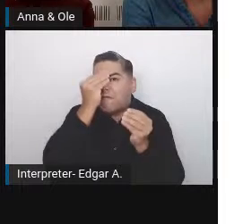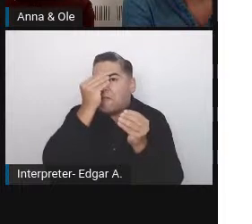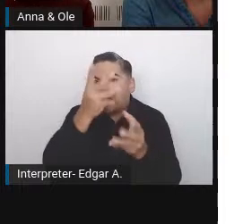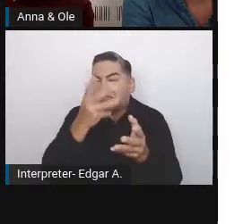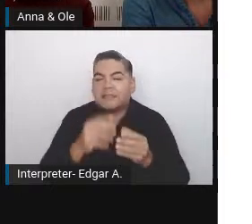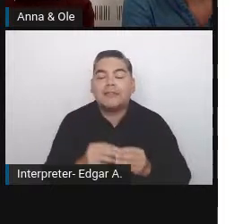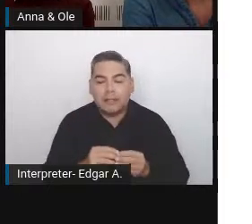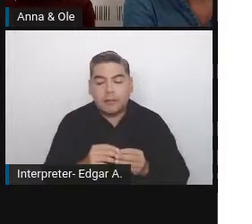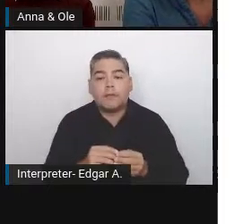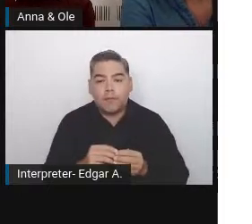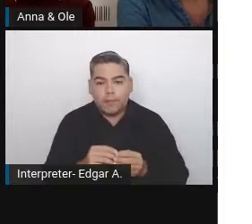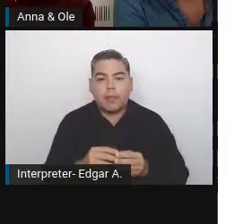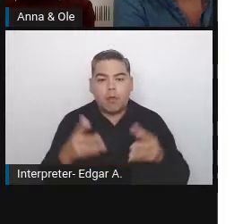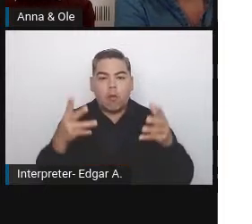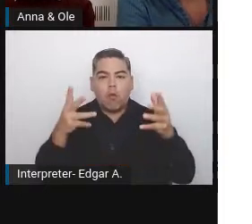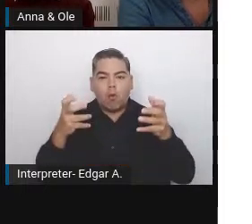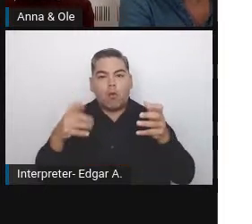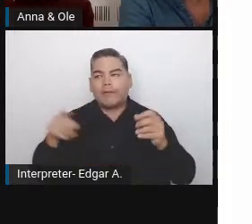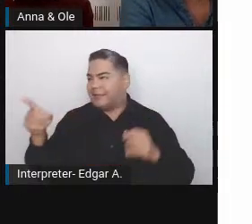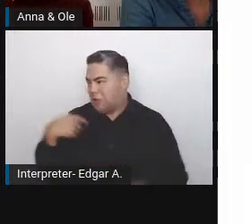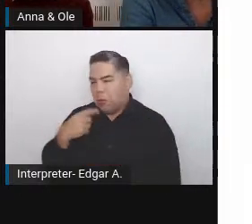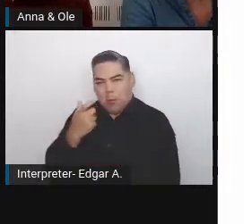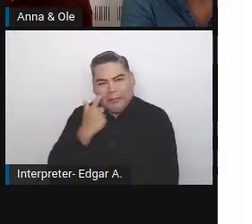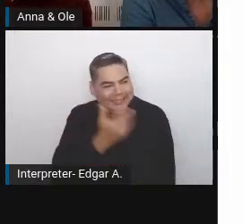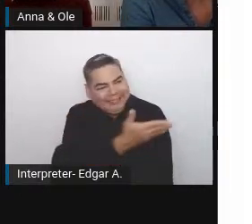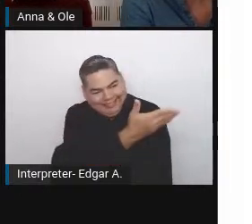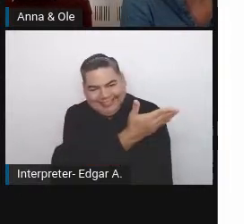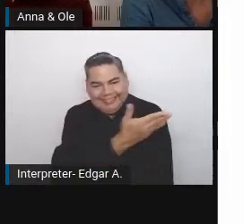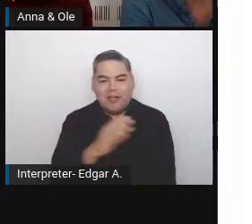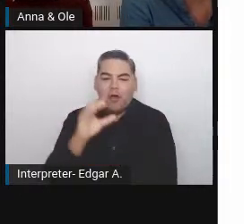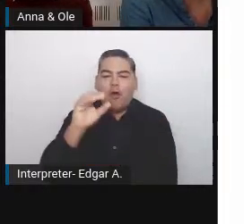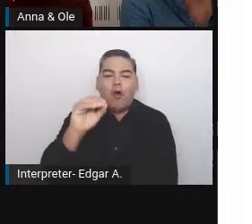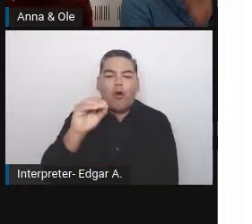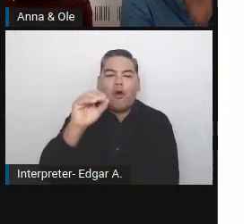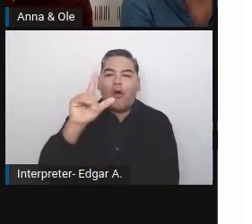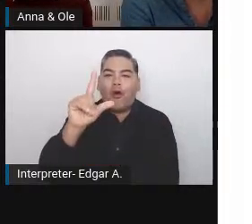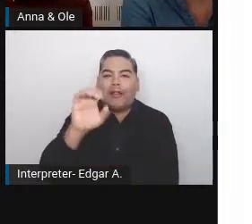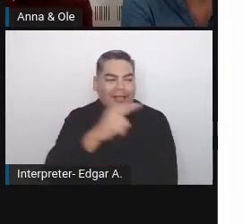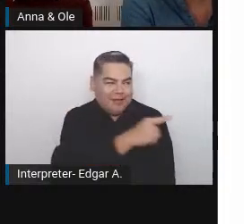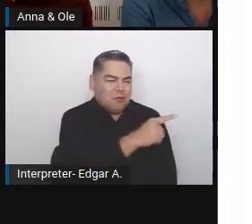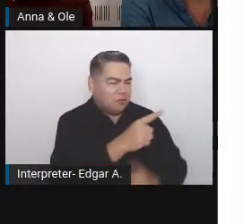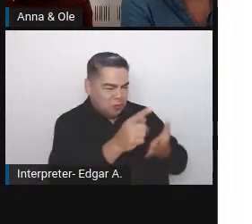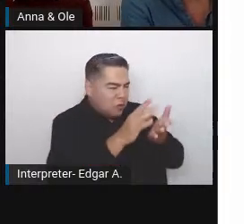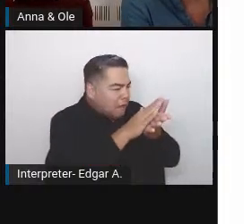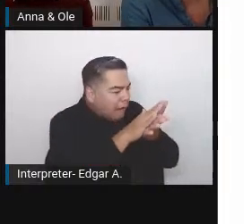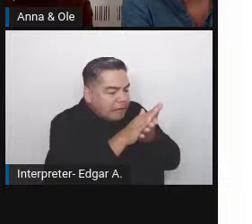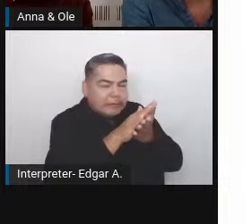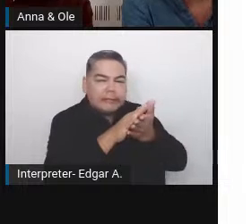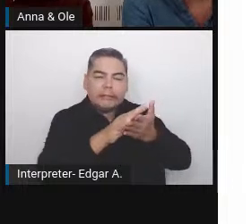we did the design of this webpage we did from the beginning have a lot of focus on alternative ways to get information, of course. And we wanted to keep a very clean and